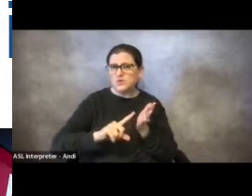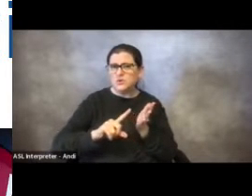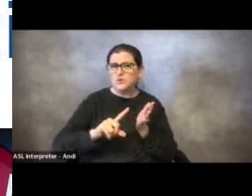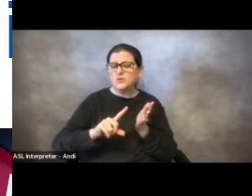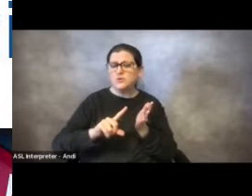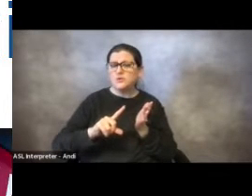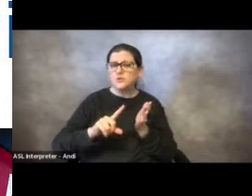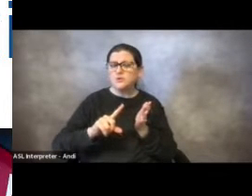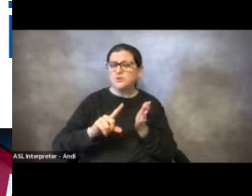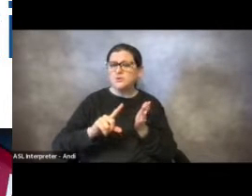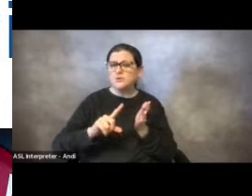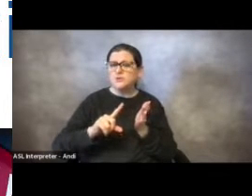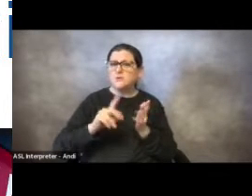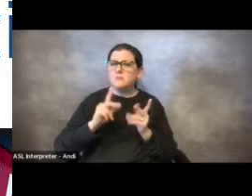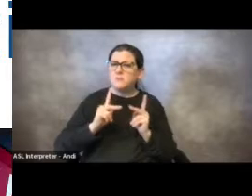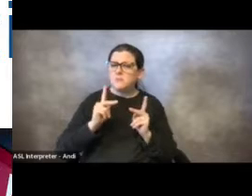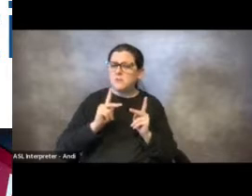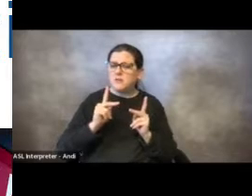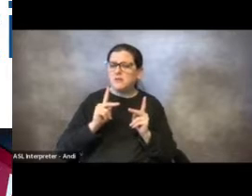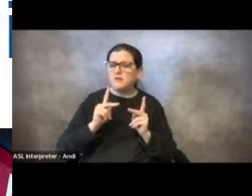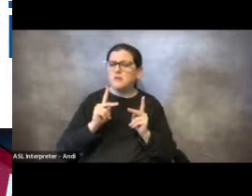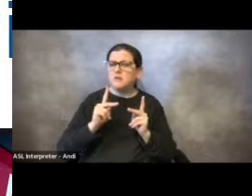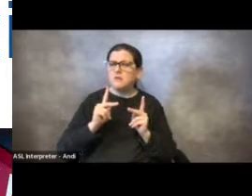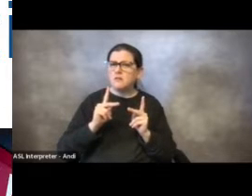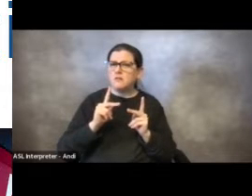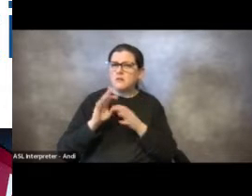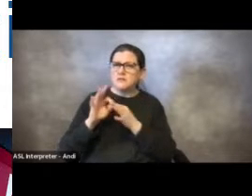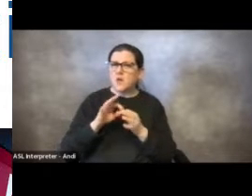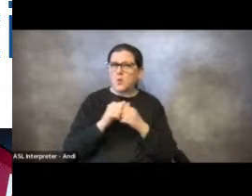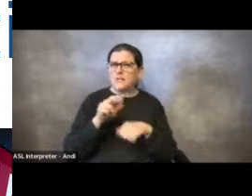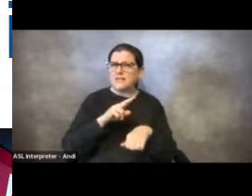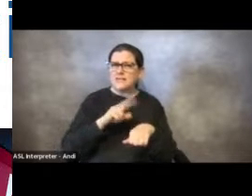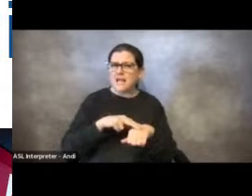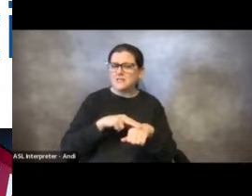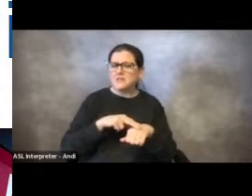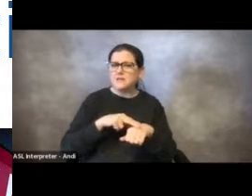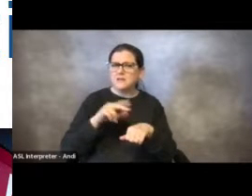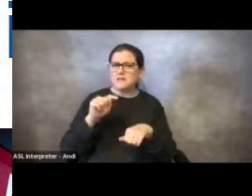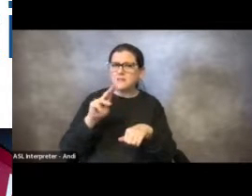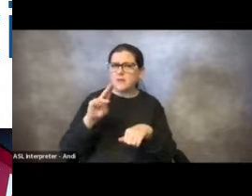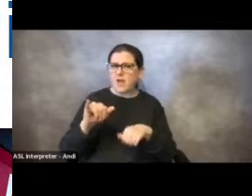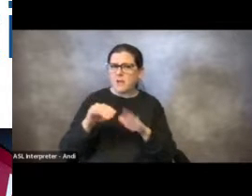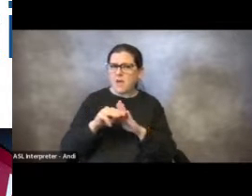who are affiliated with the national Traumatic Brain Injury Model Systems program, have have